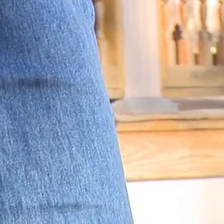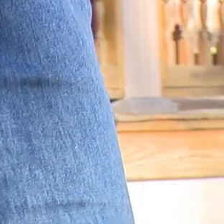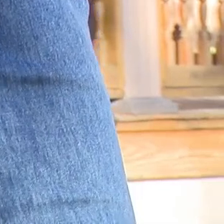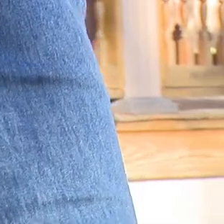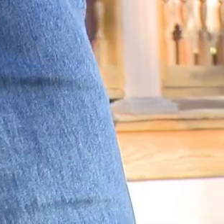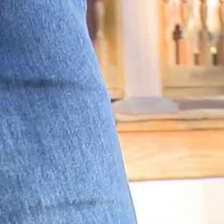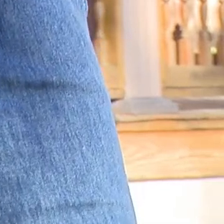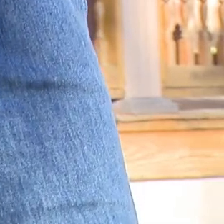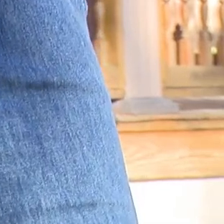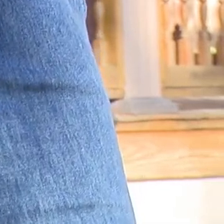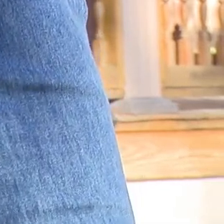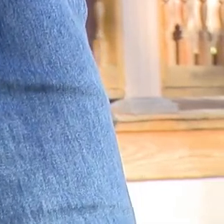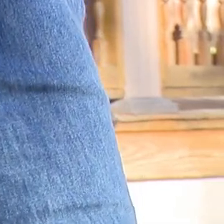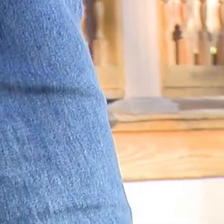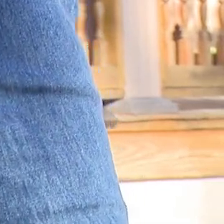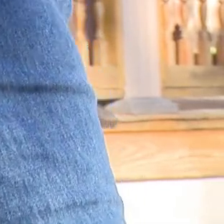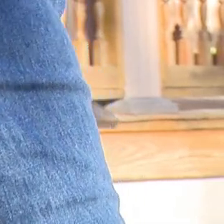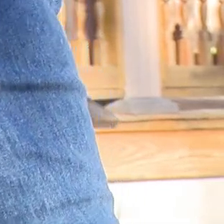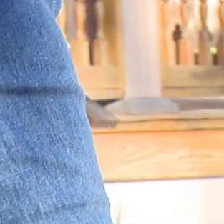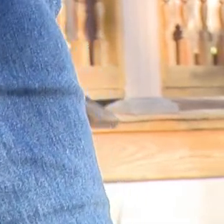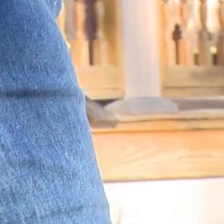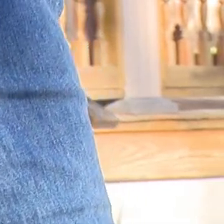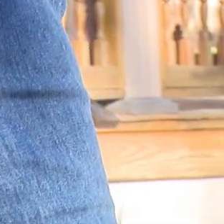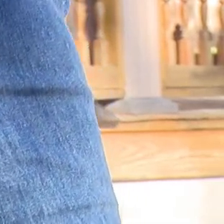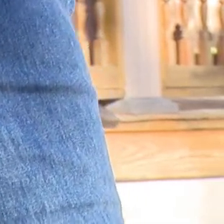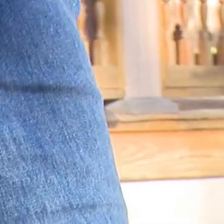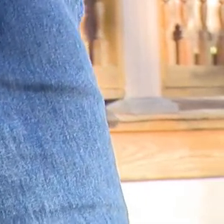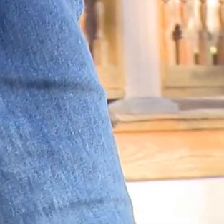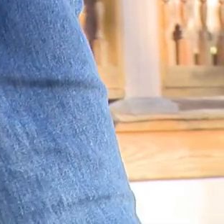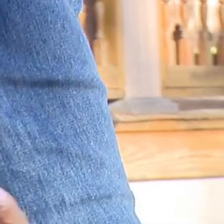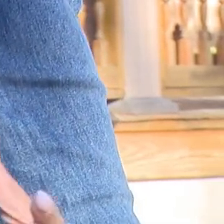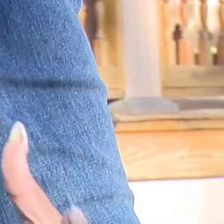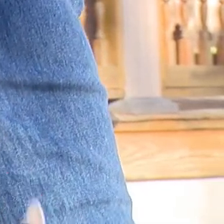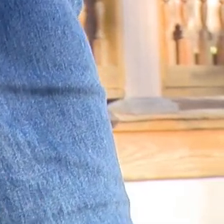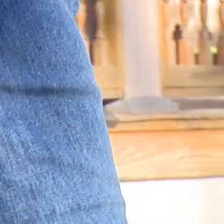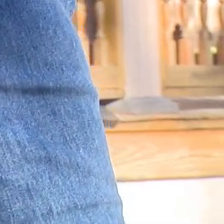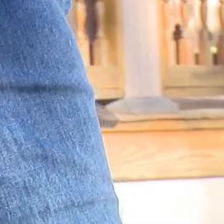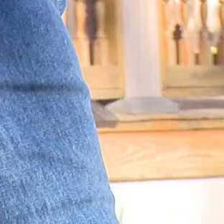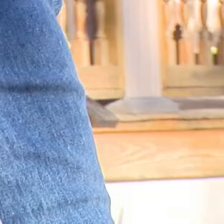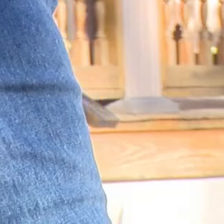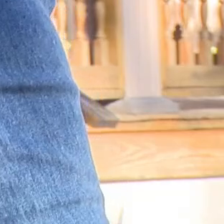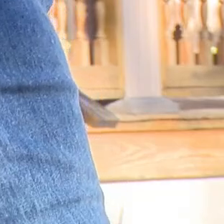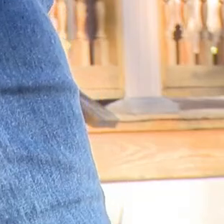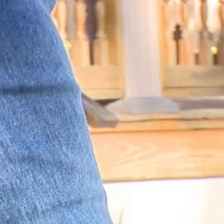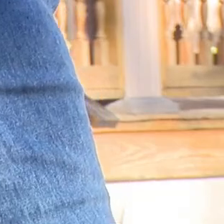And this home sit on what we call the bushes row from this businessman John E Bush.